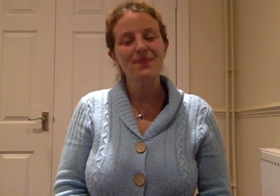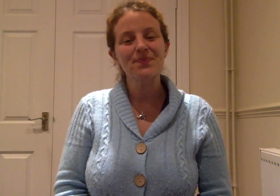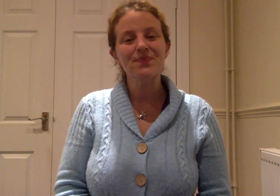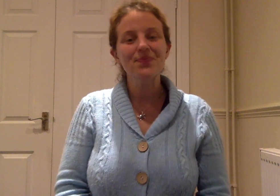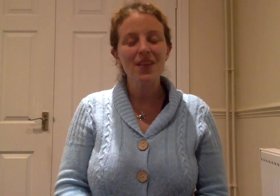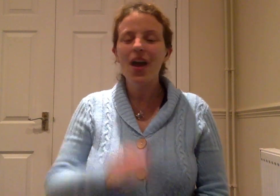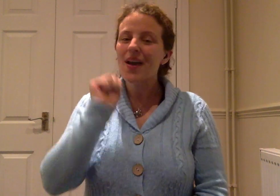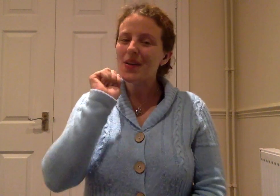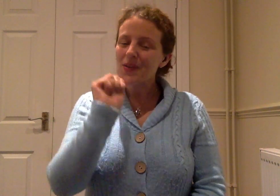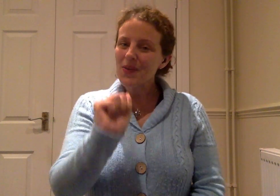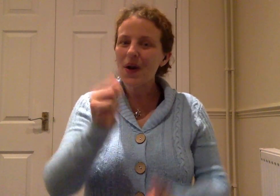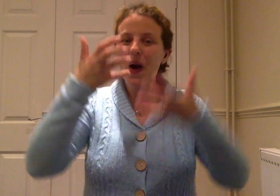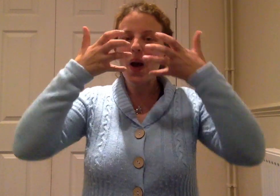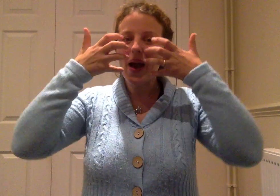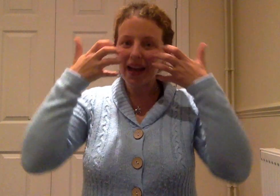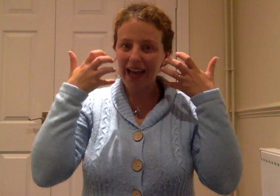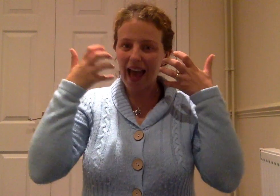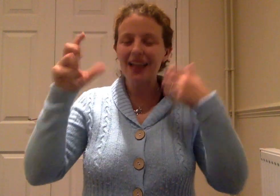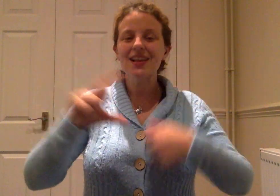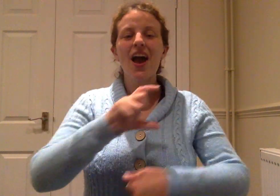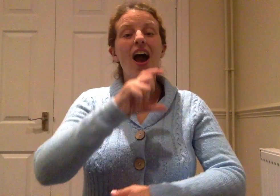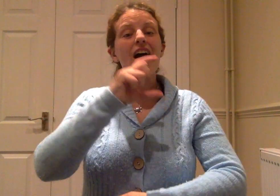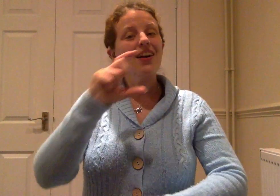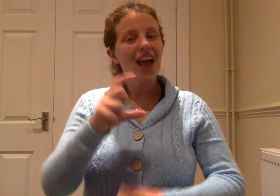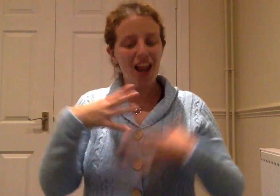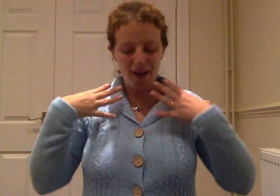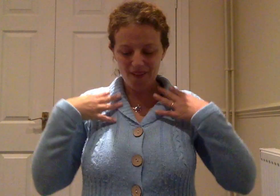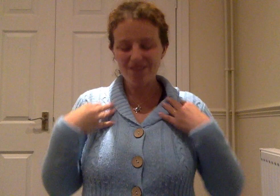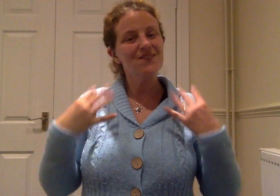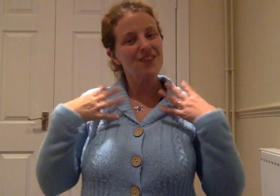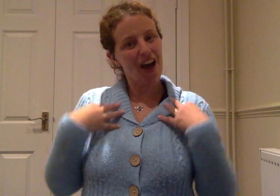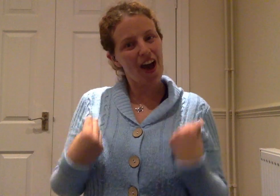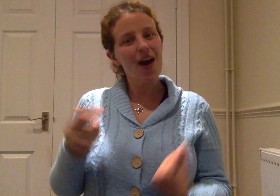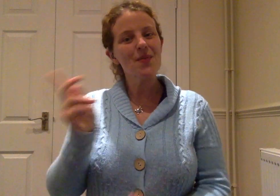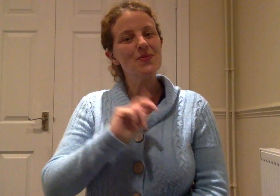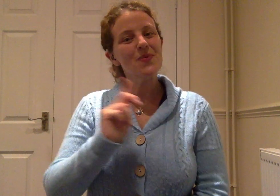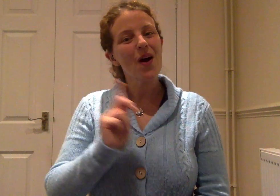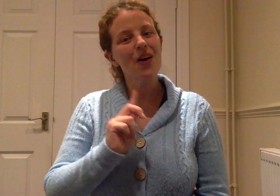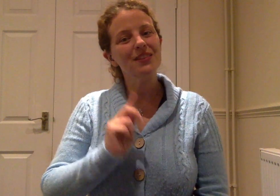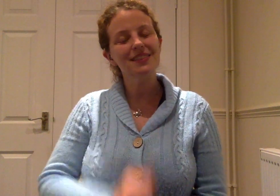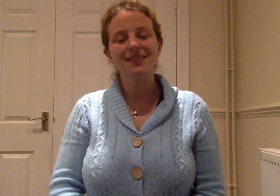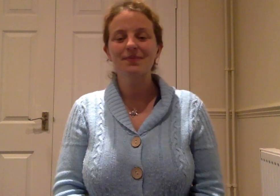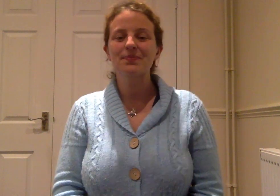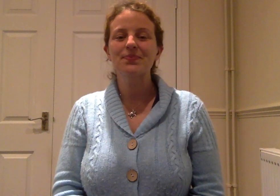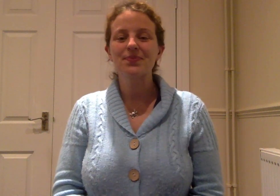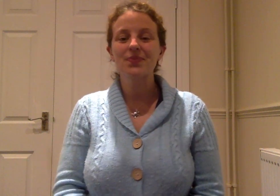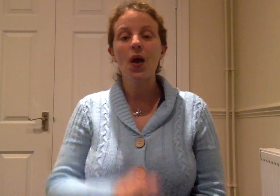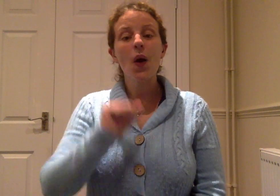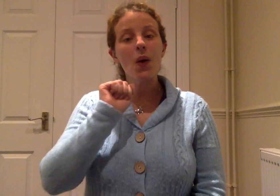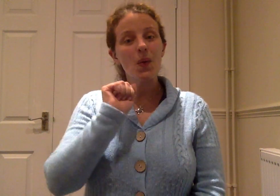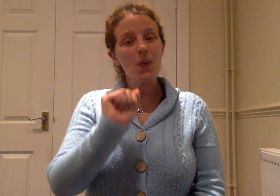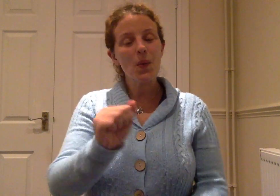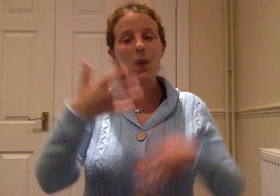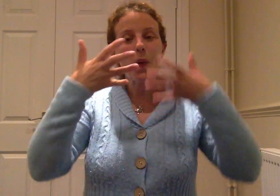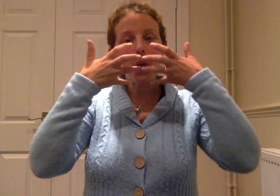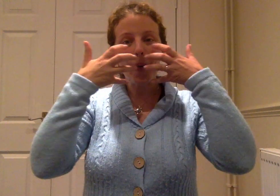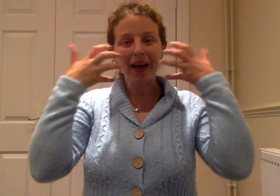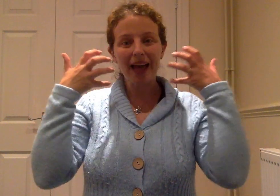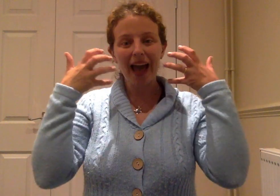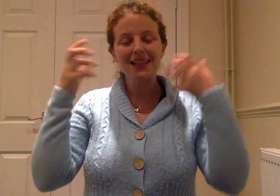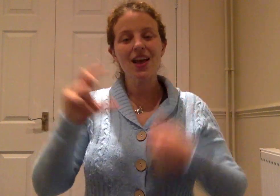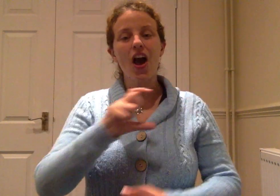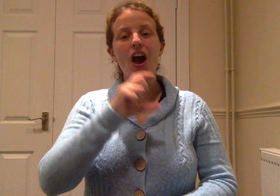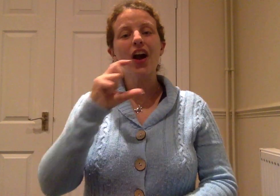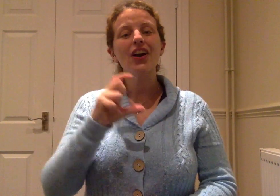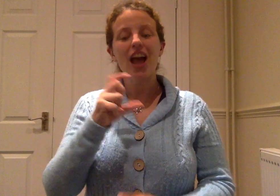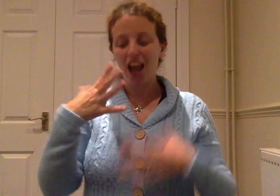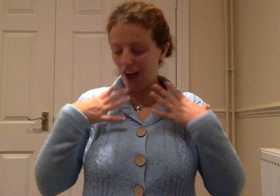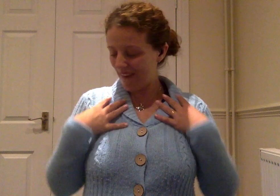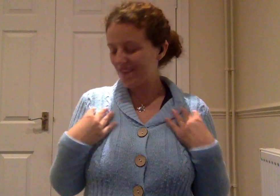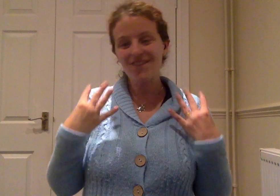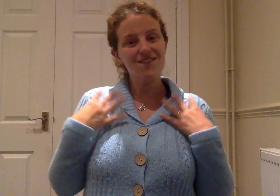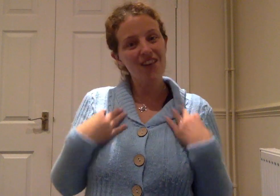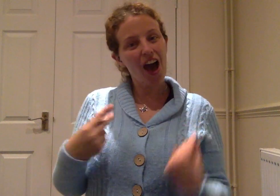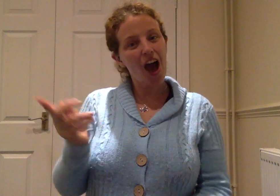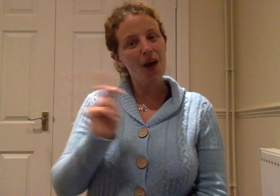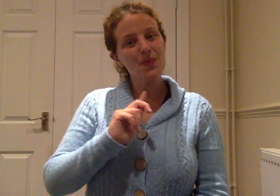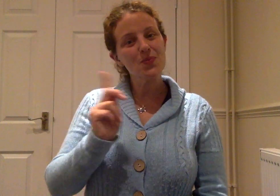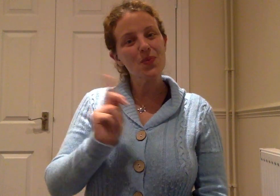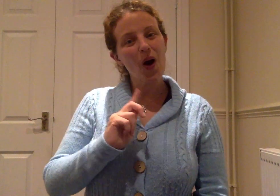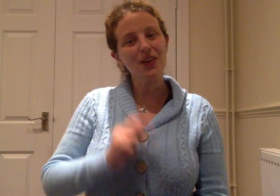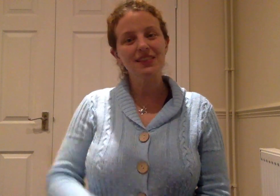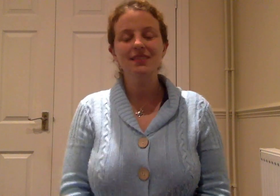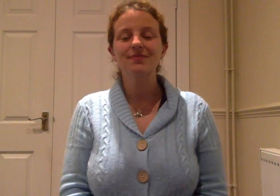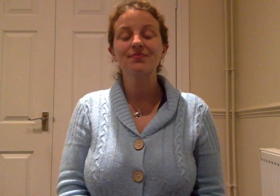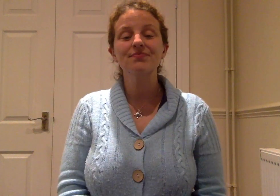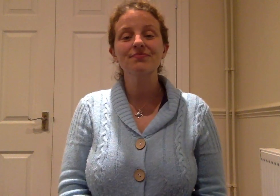Your cat fur colour what?